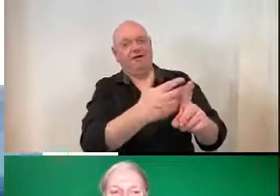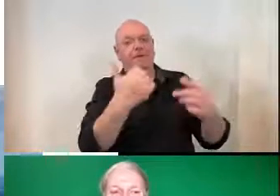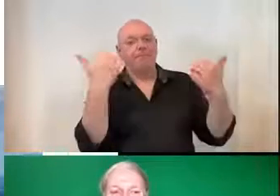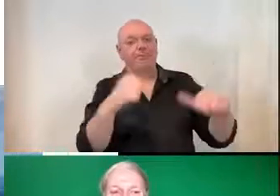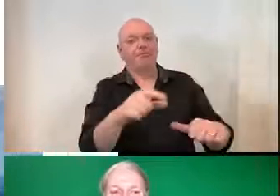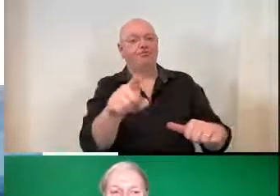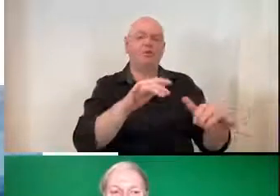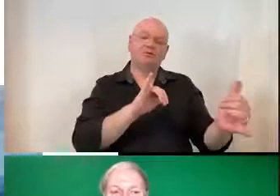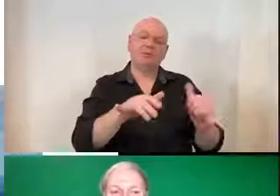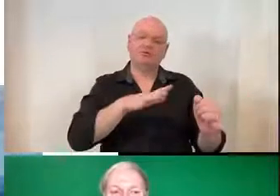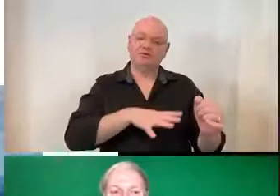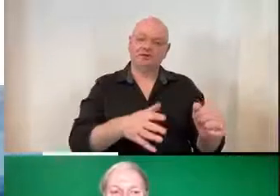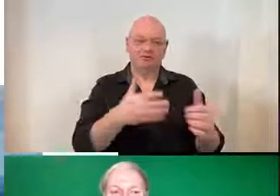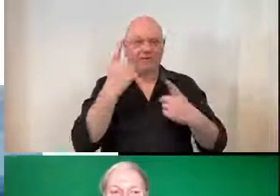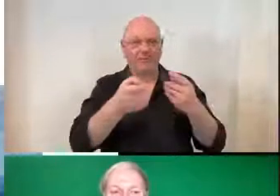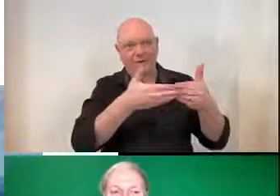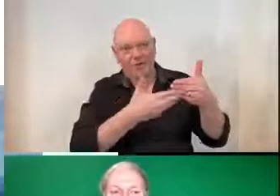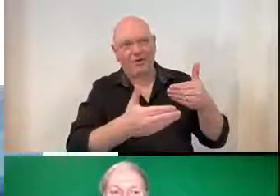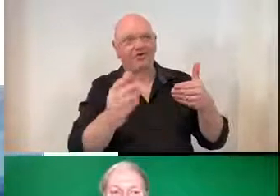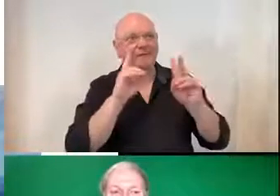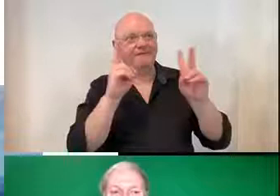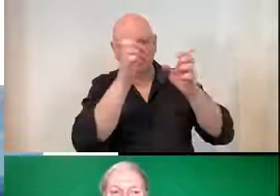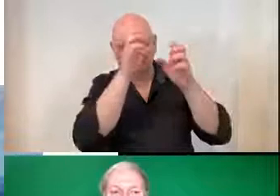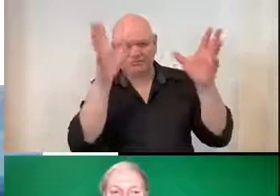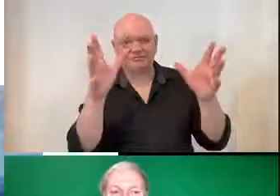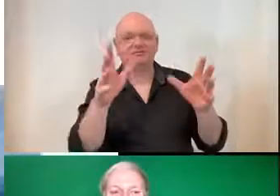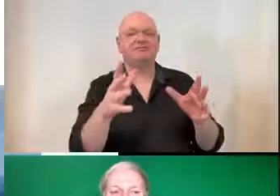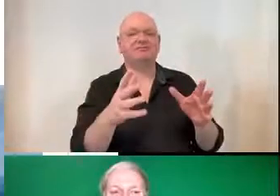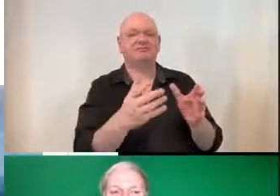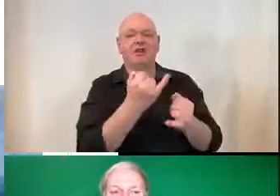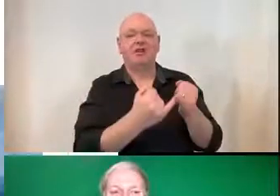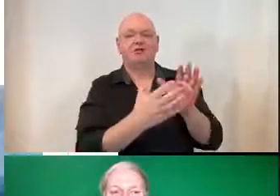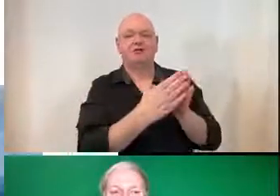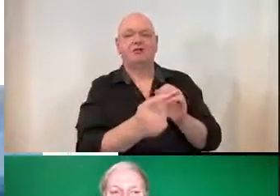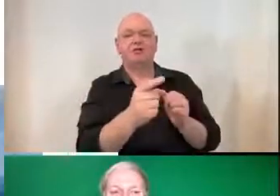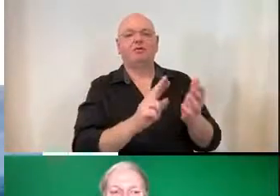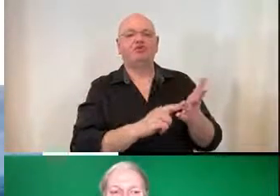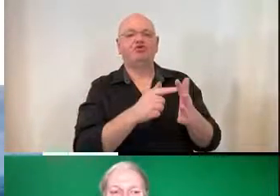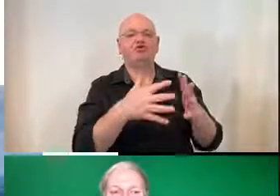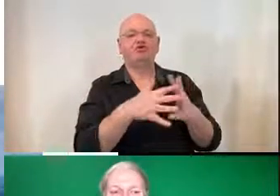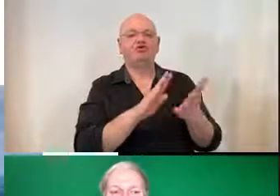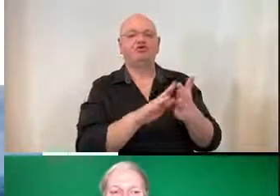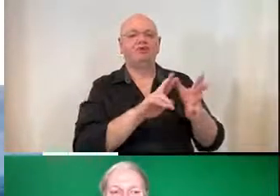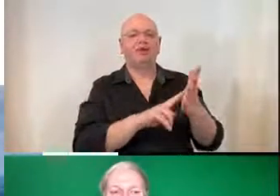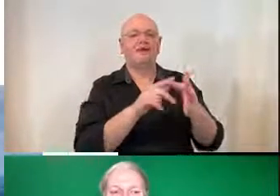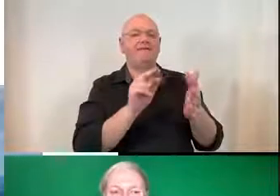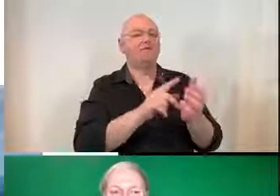So not just galleries and theatres and things that invite audiences in, but in businesses and designers